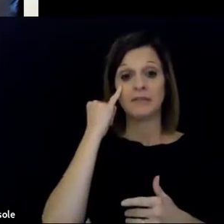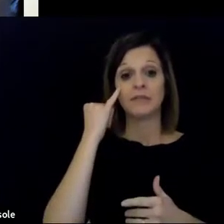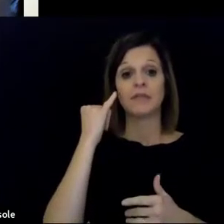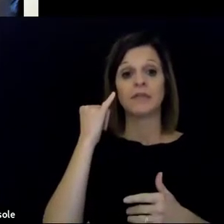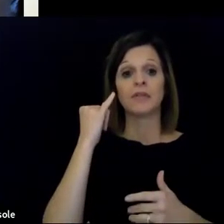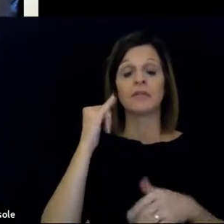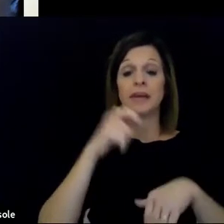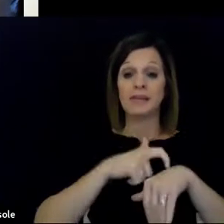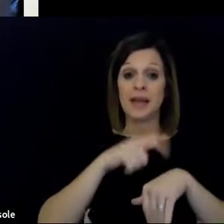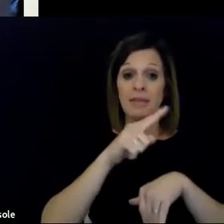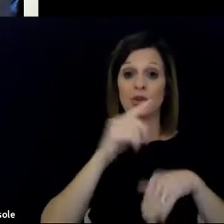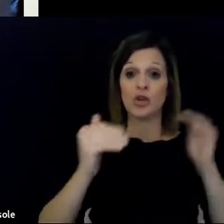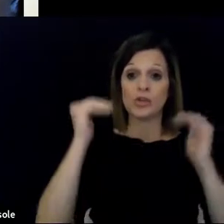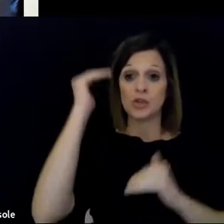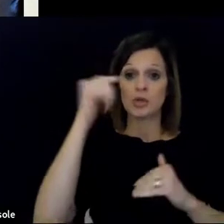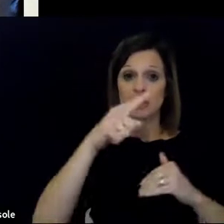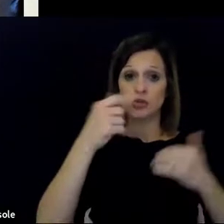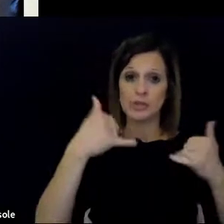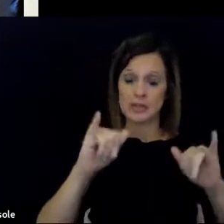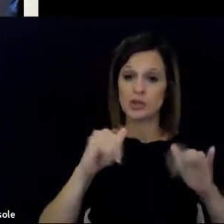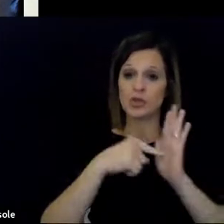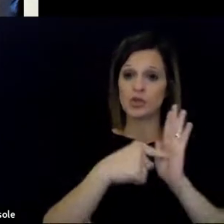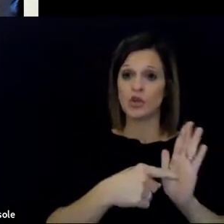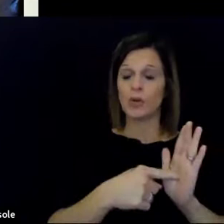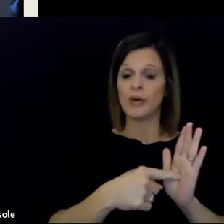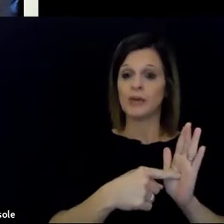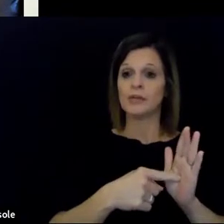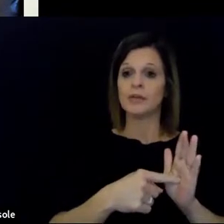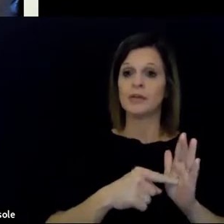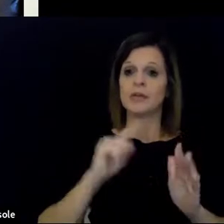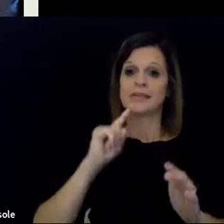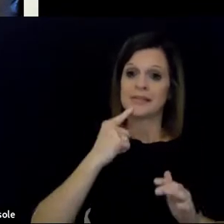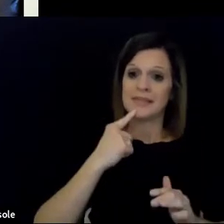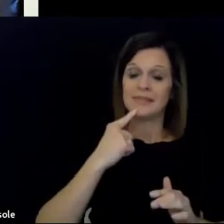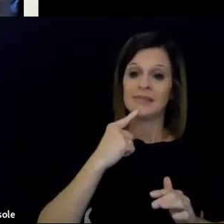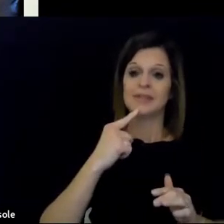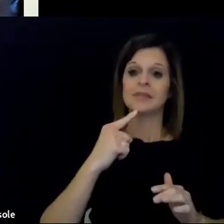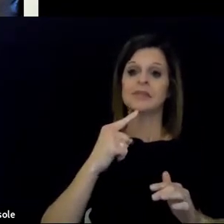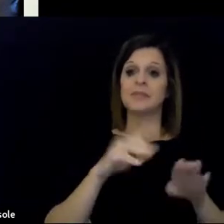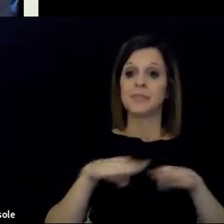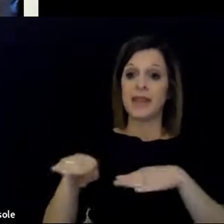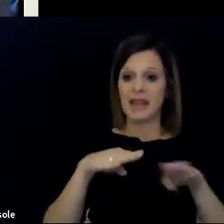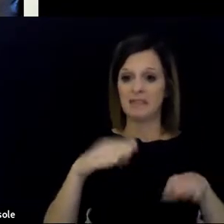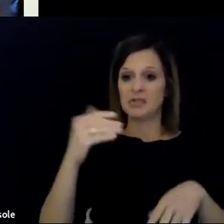from time to time, they really have that diagnosis, and they're heavily medicated.